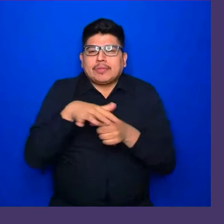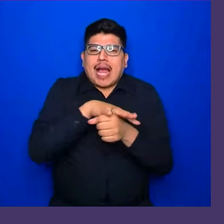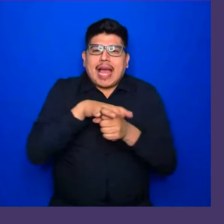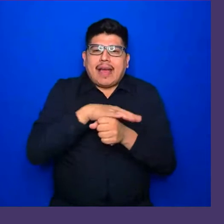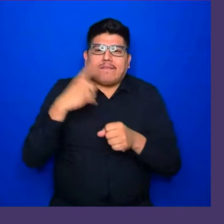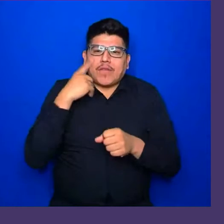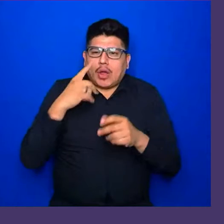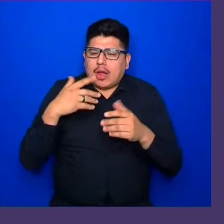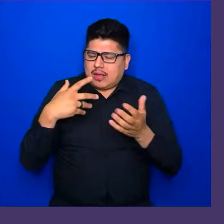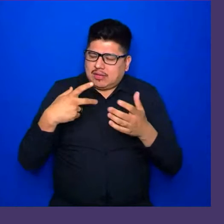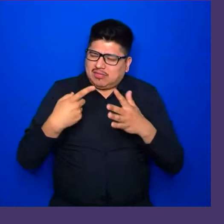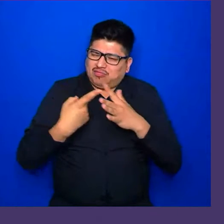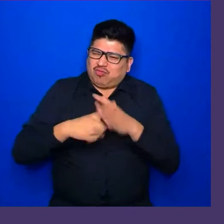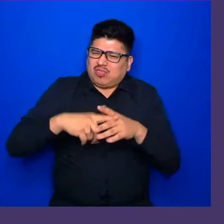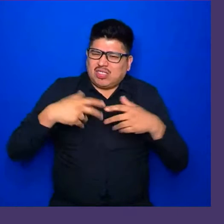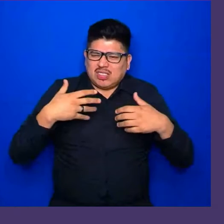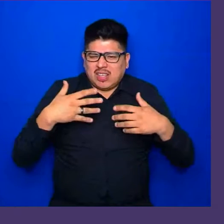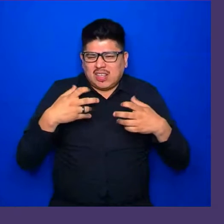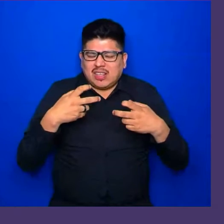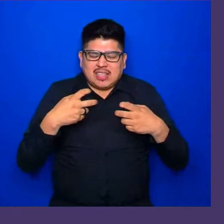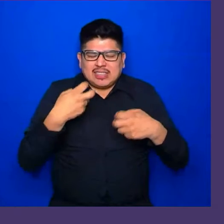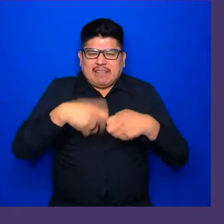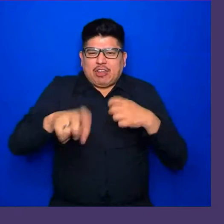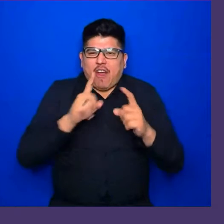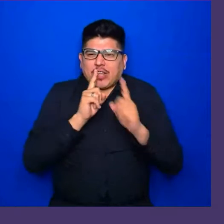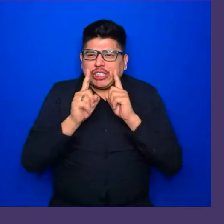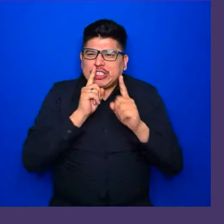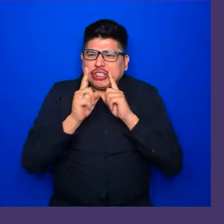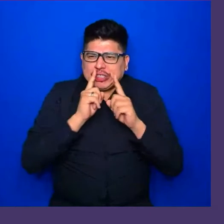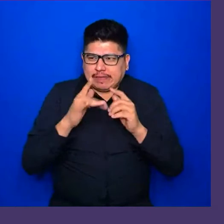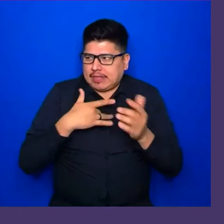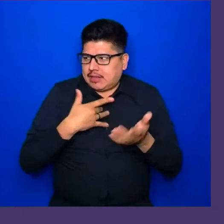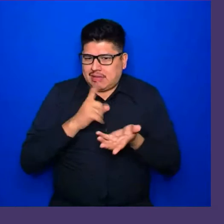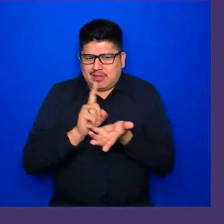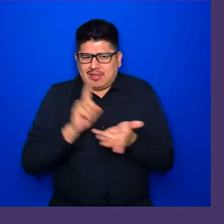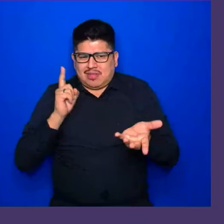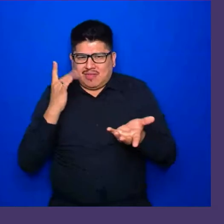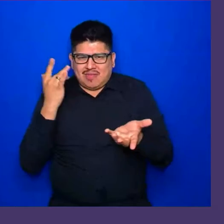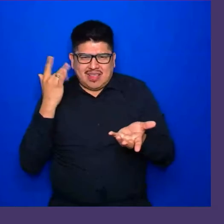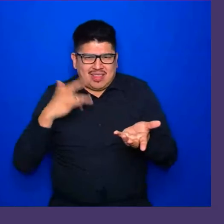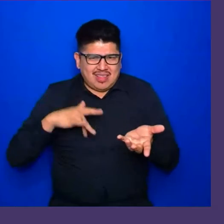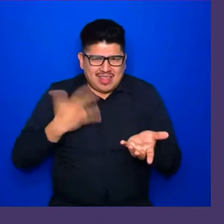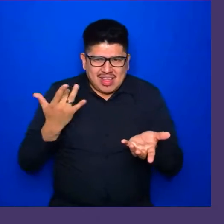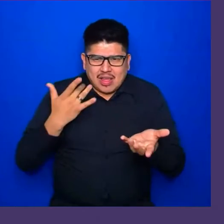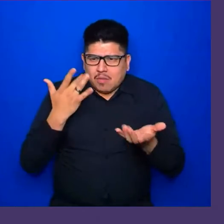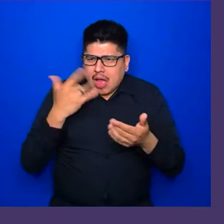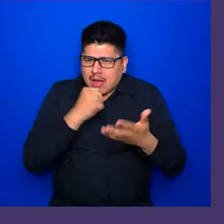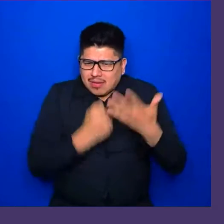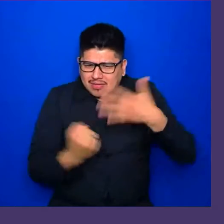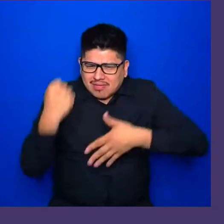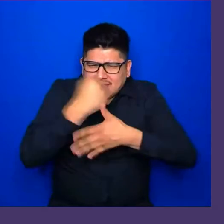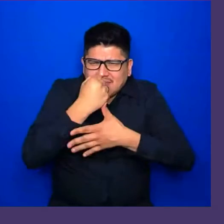why disability is not prioritized in our spaces, why are we not thought of? Let's create spaces to have those difficult conversations.